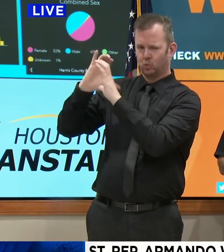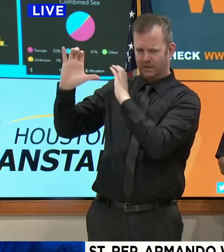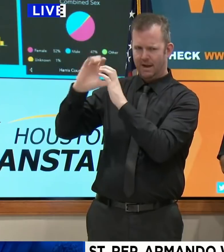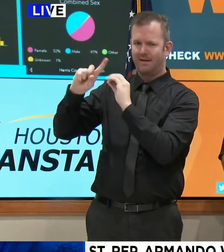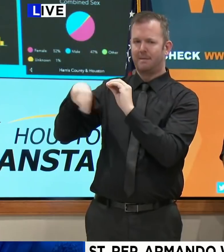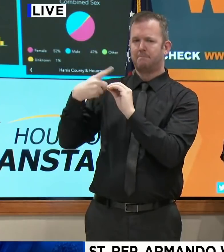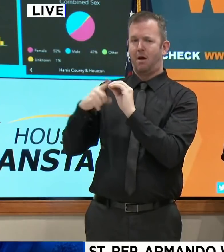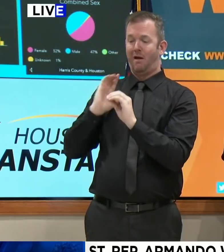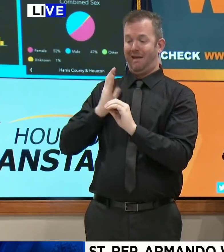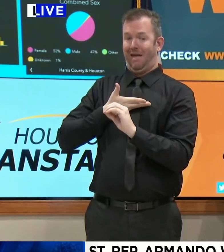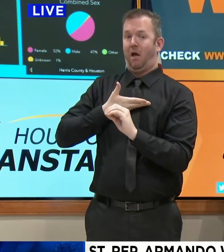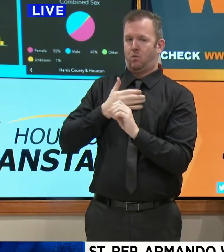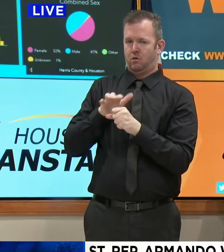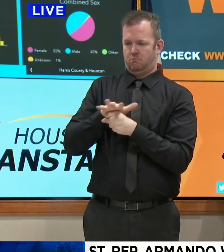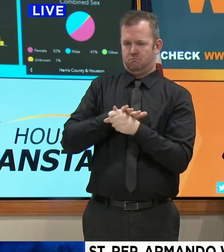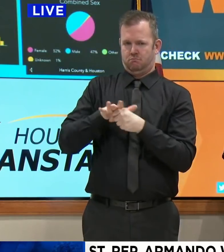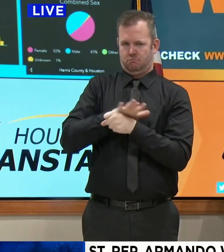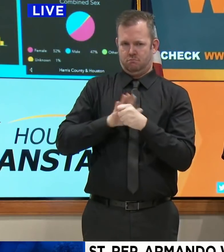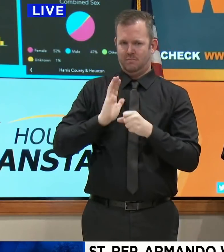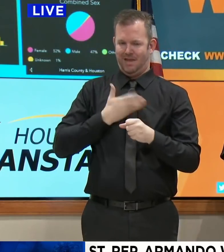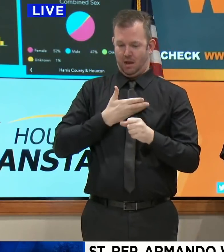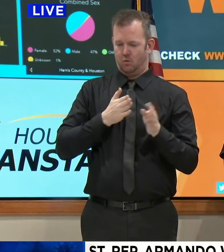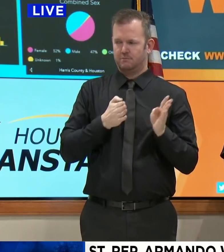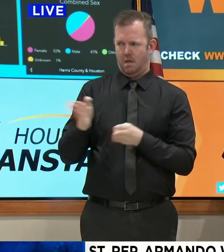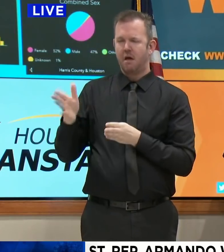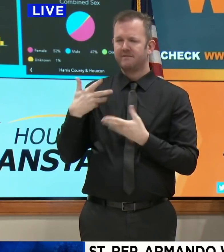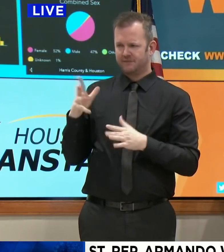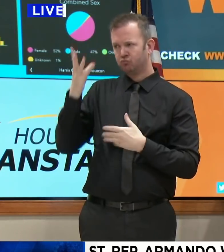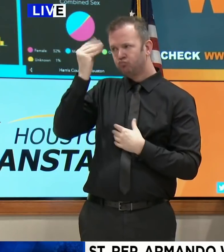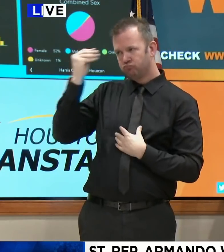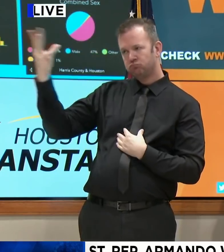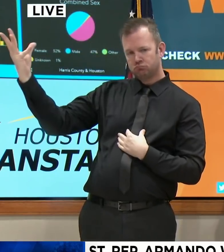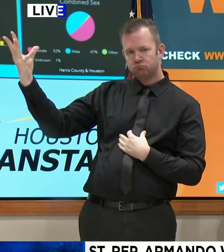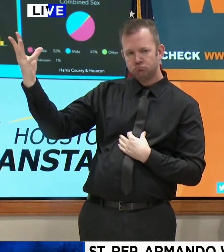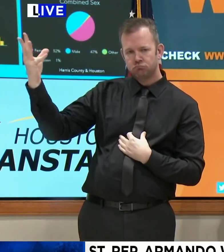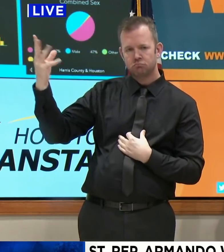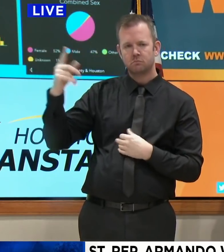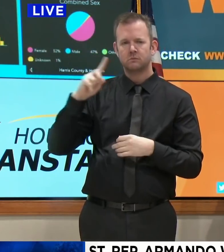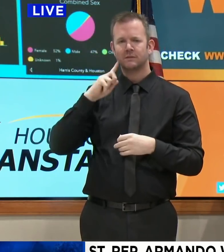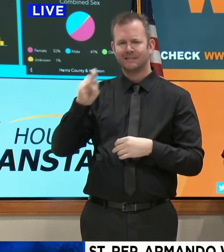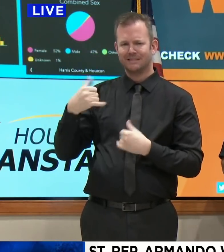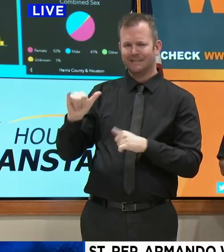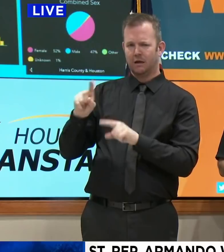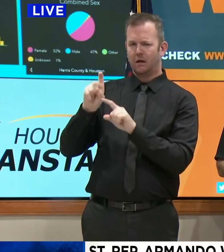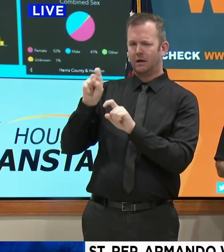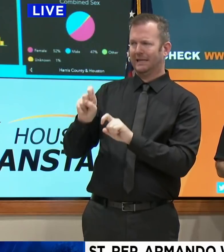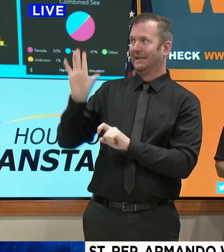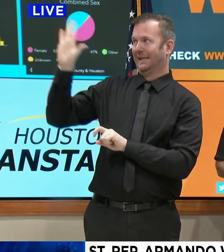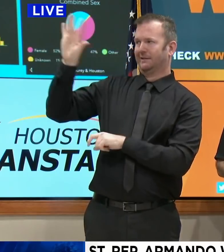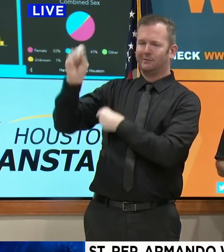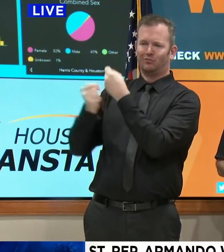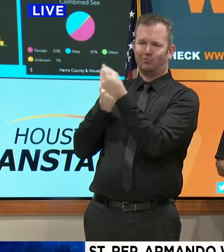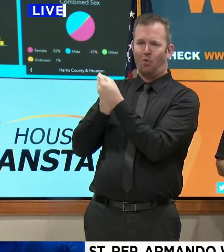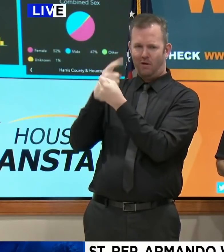So we’ve been in close So we’ve been in close communication with the governor communication with the governor as to the plans for our